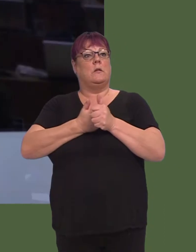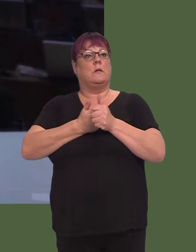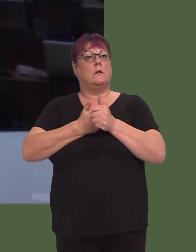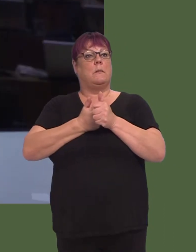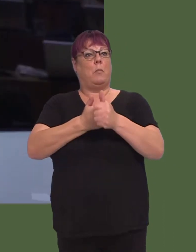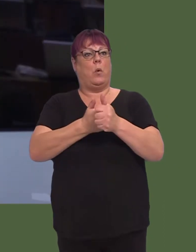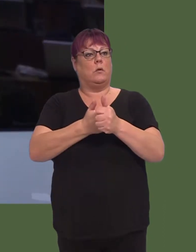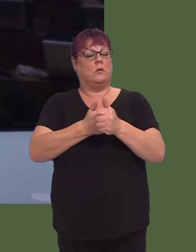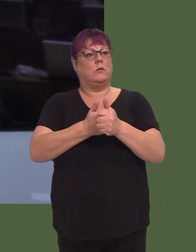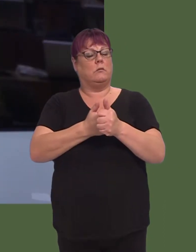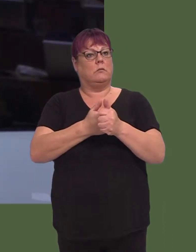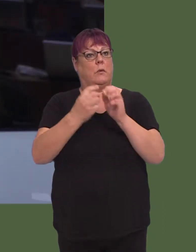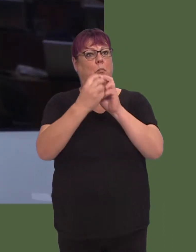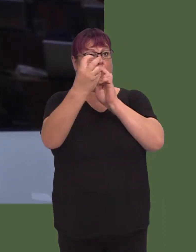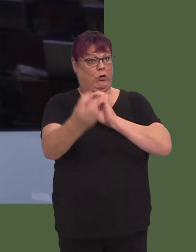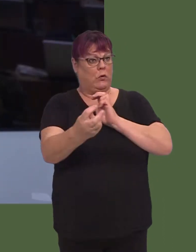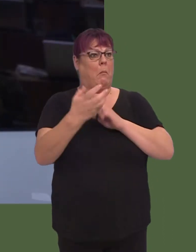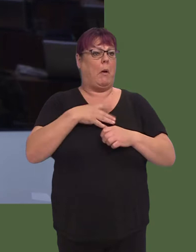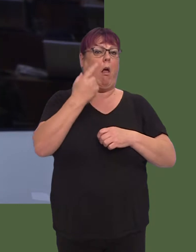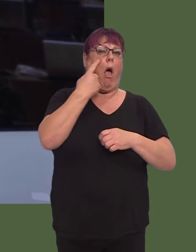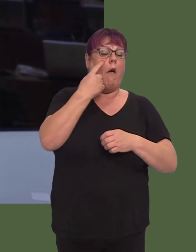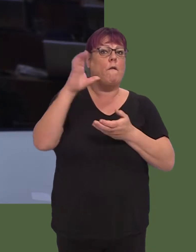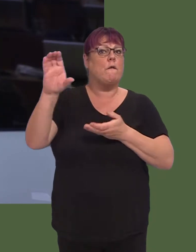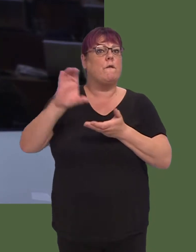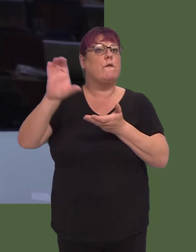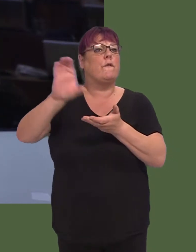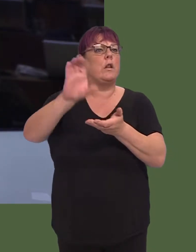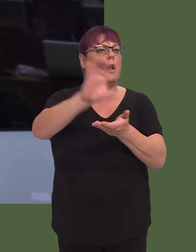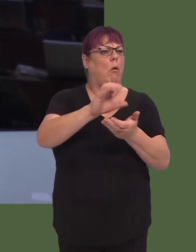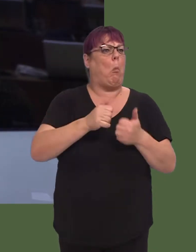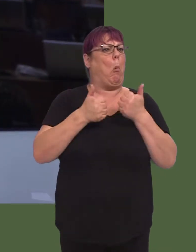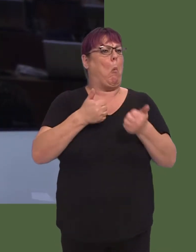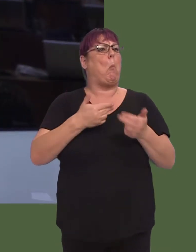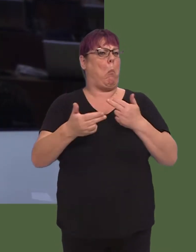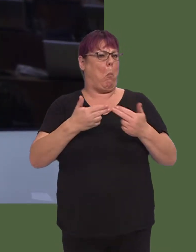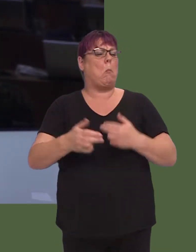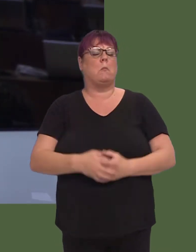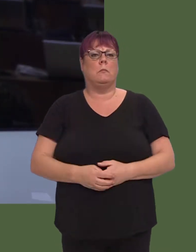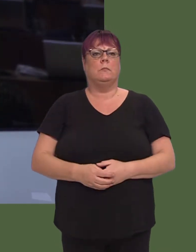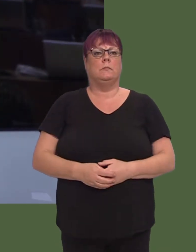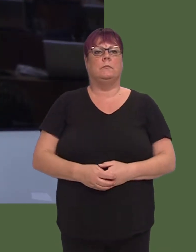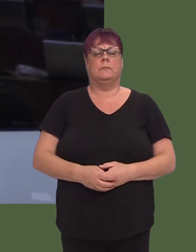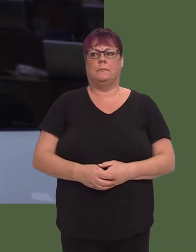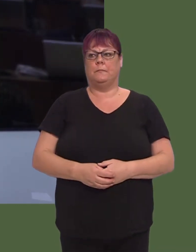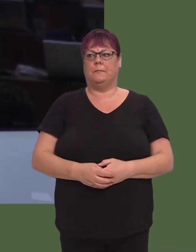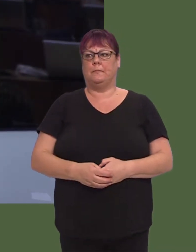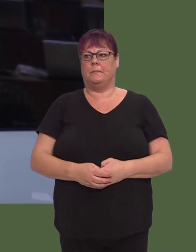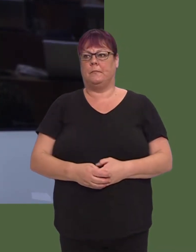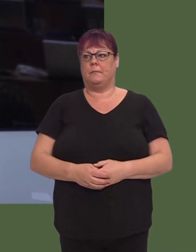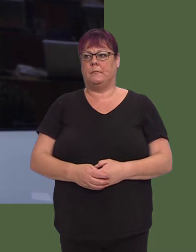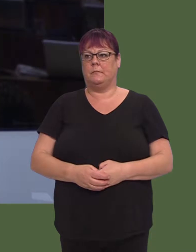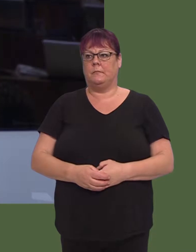work to see if we can secure funding for the transporter bridge, and I hope it may support